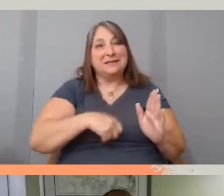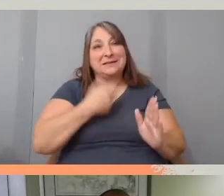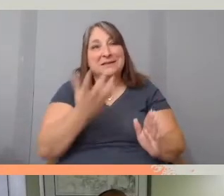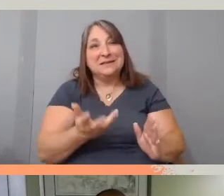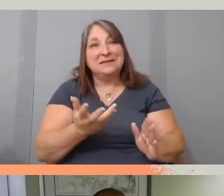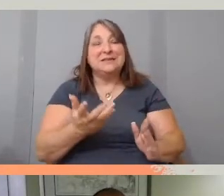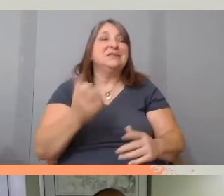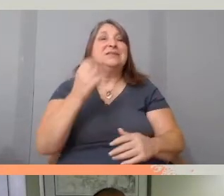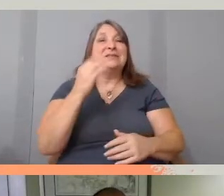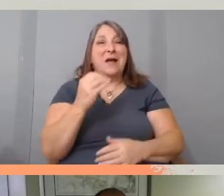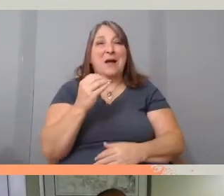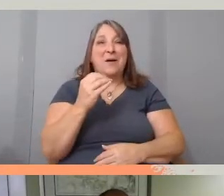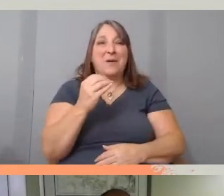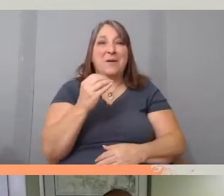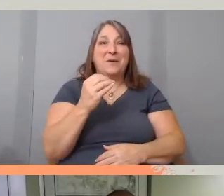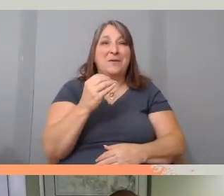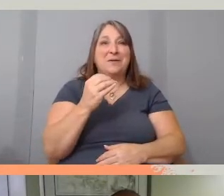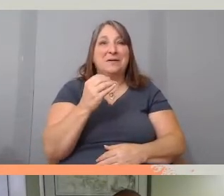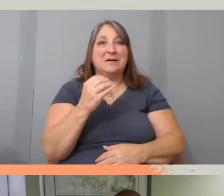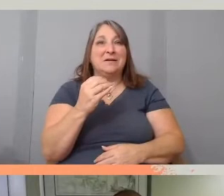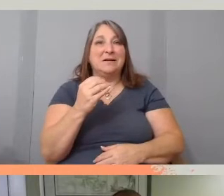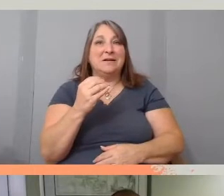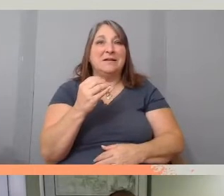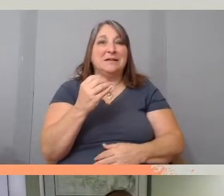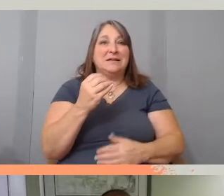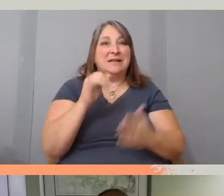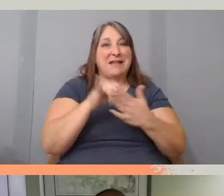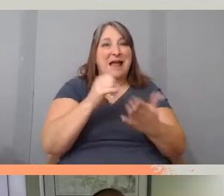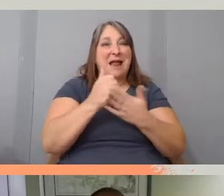and who has a story to tell the story.